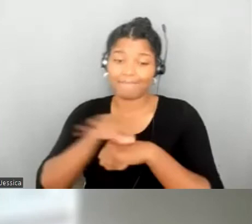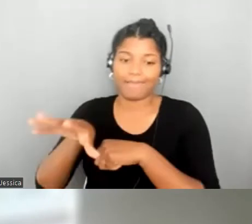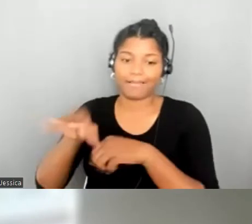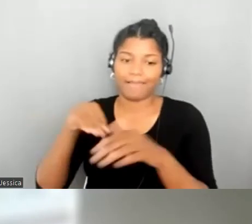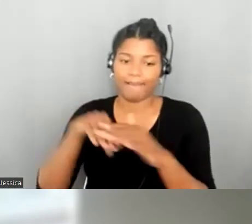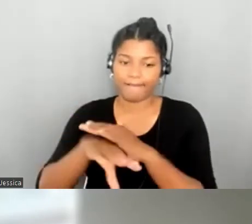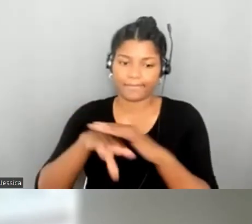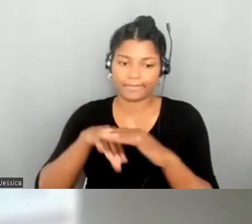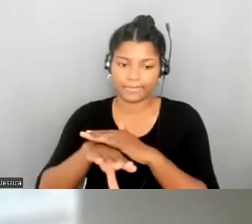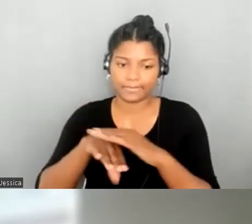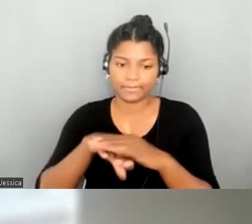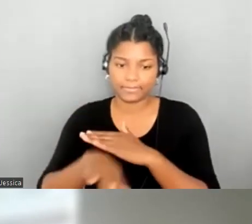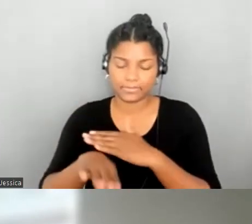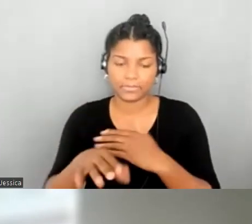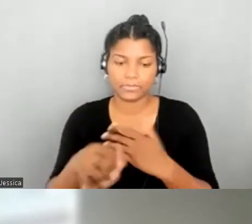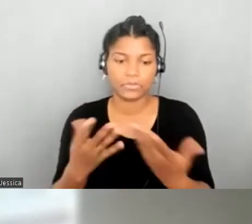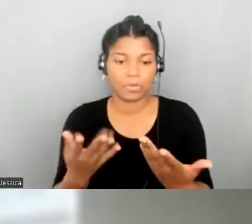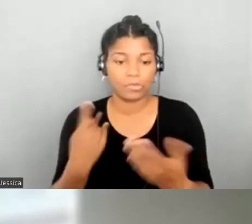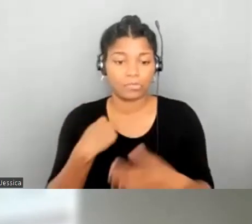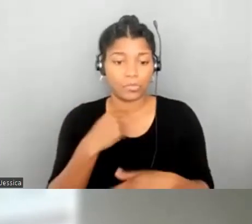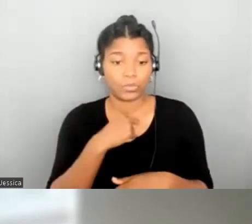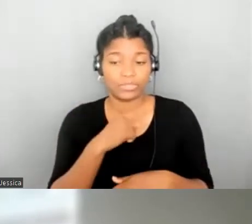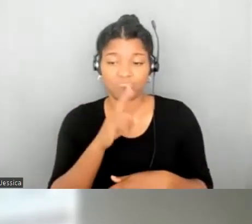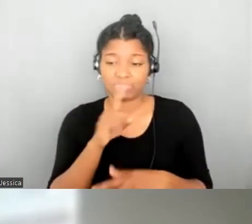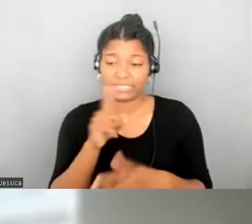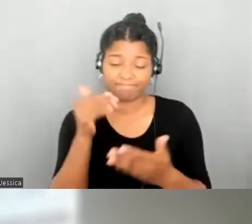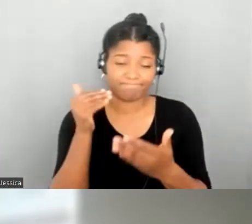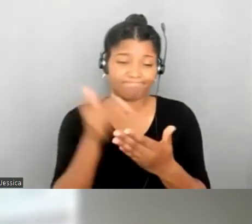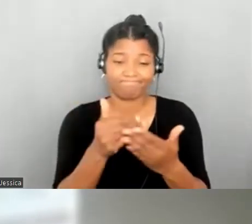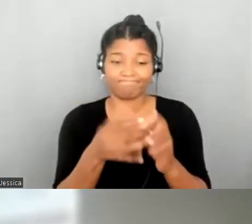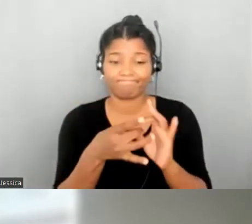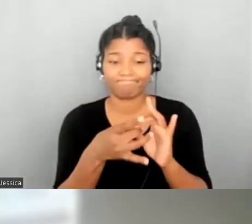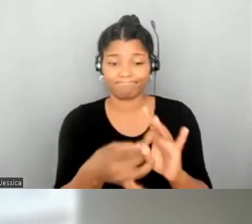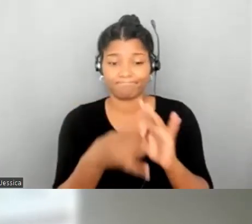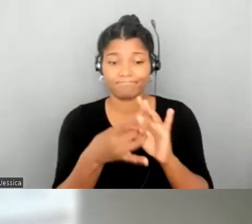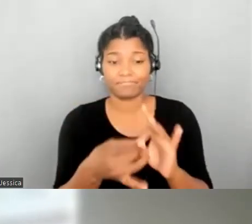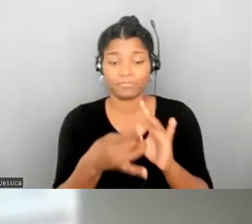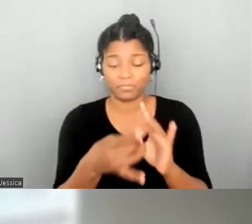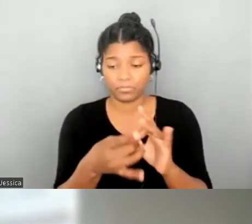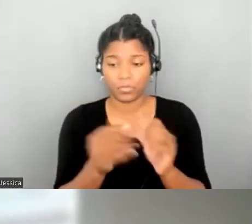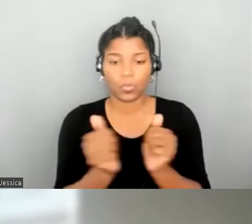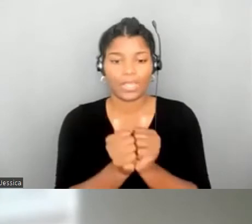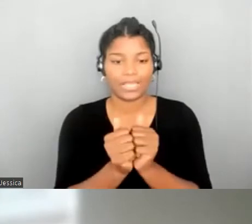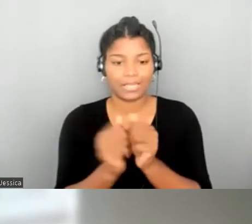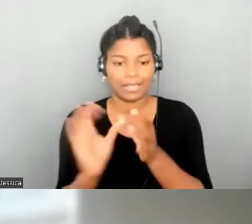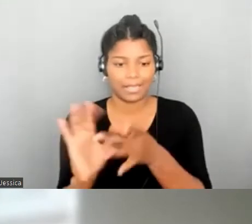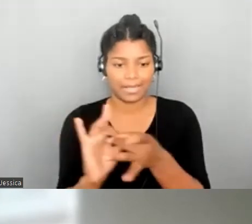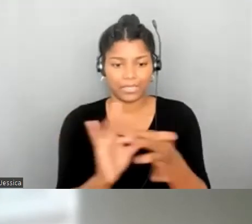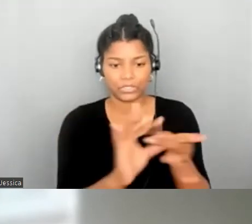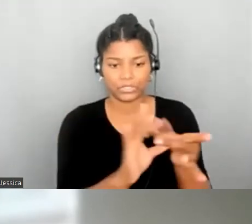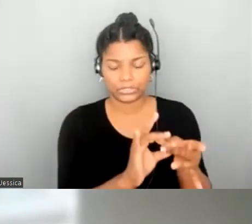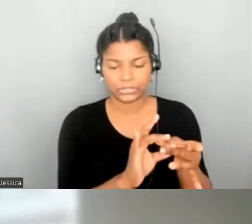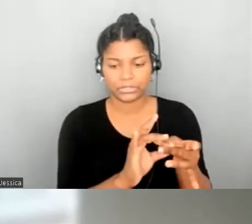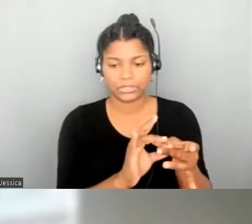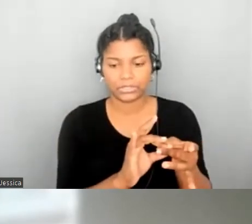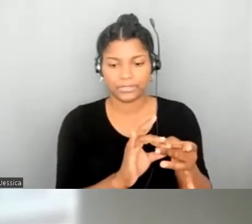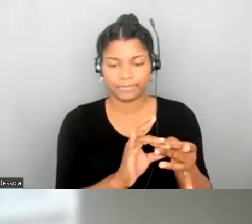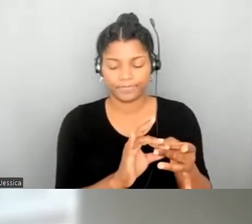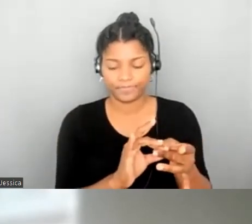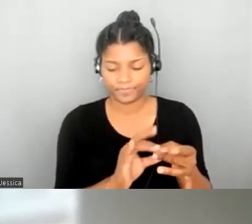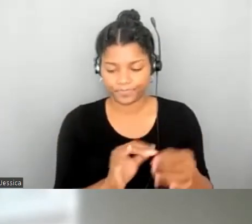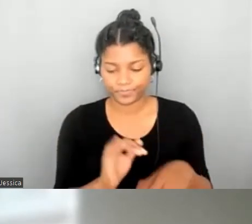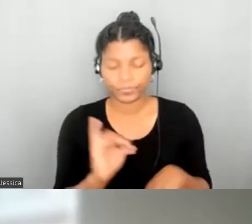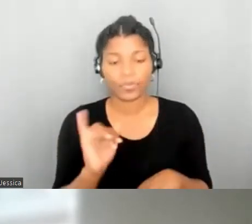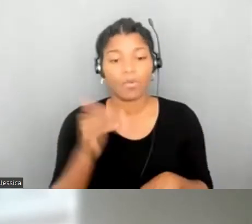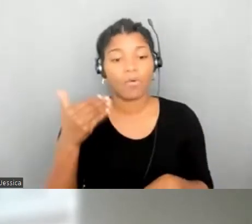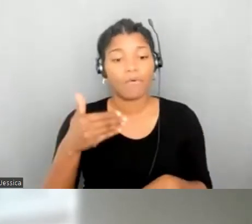so we have a very close working relationship with Connections, and often those referrals